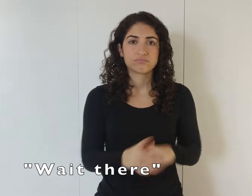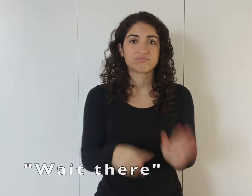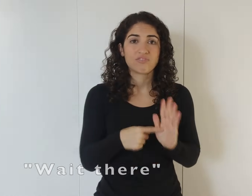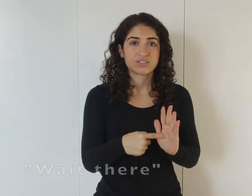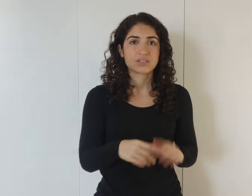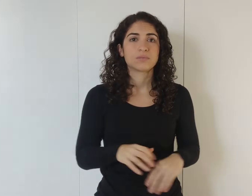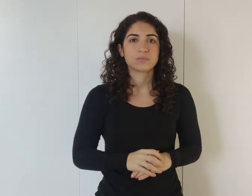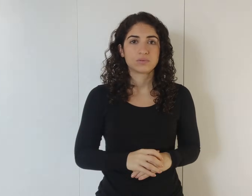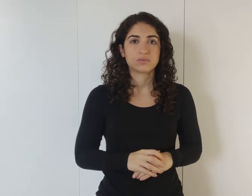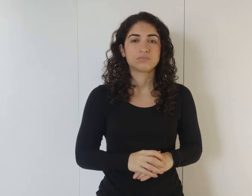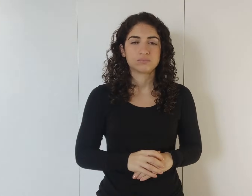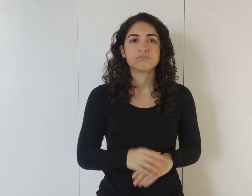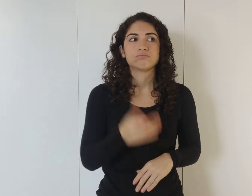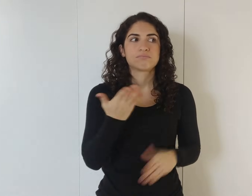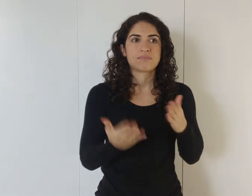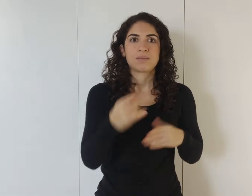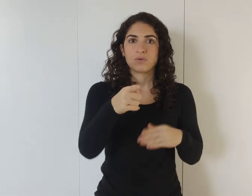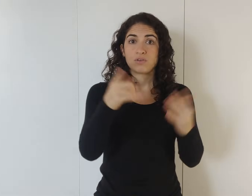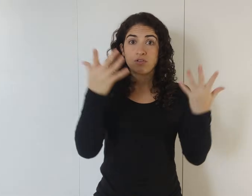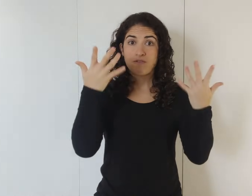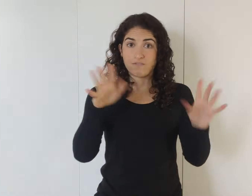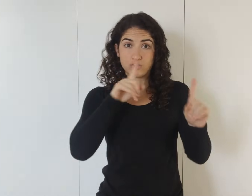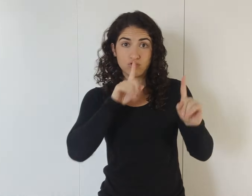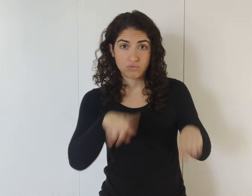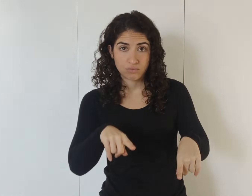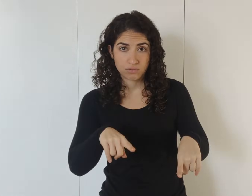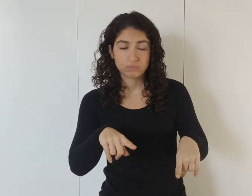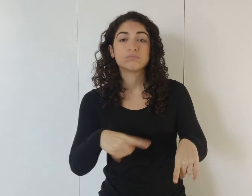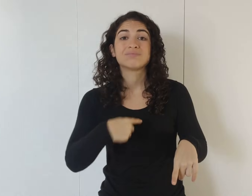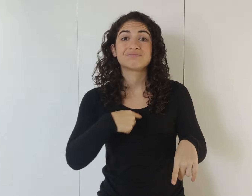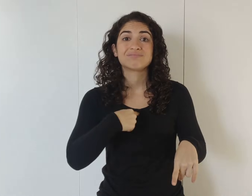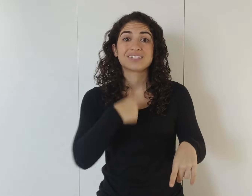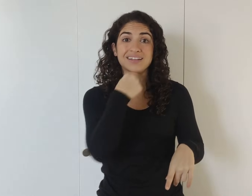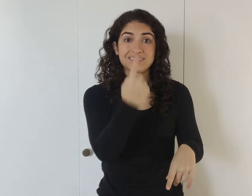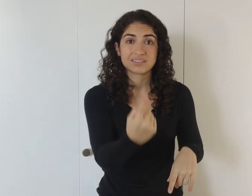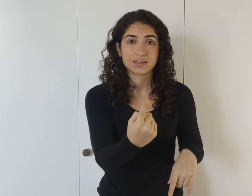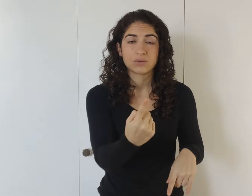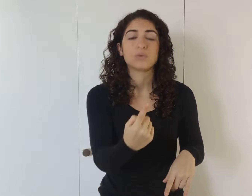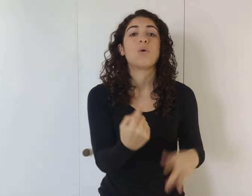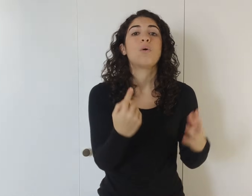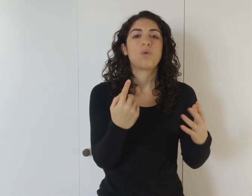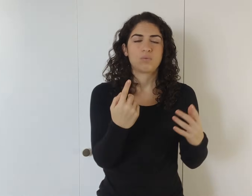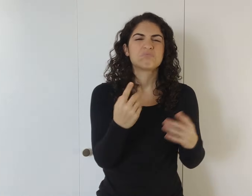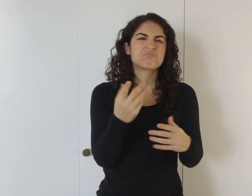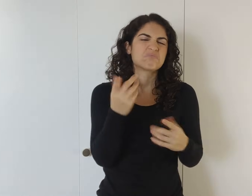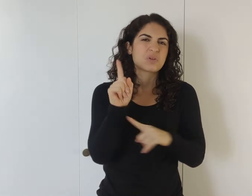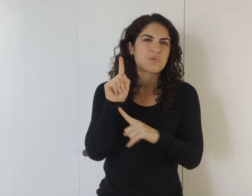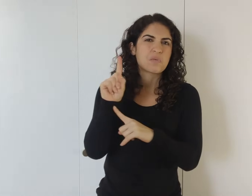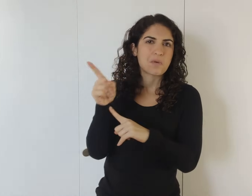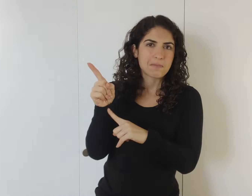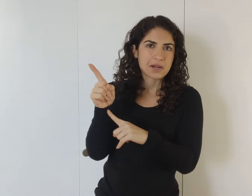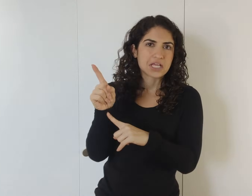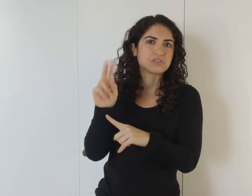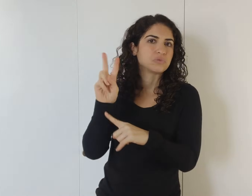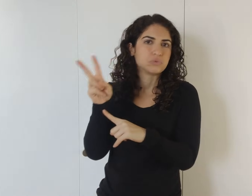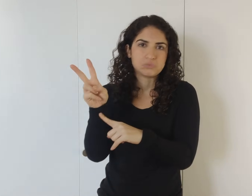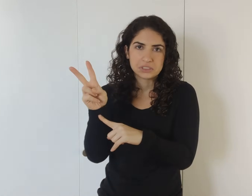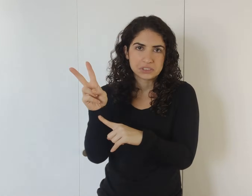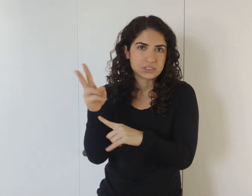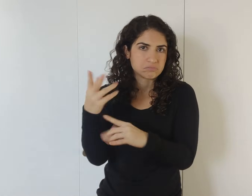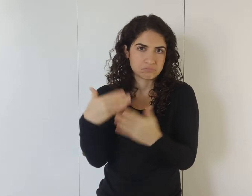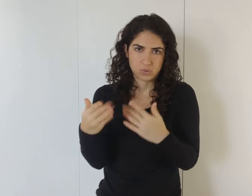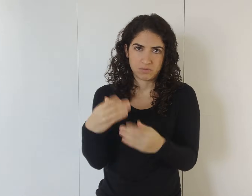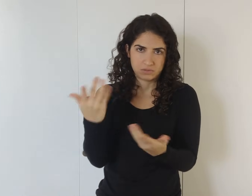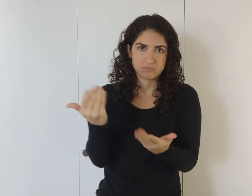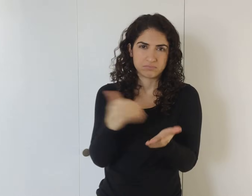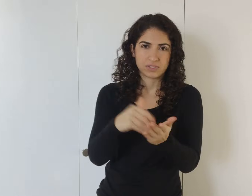For example, maybe you finished ordering, I'll tell you: "One minute", "two minutes" or whatever...